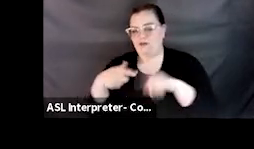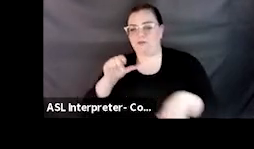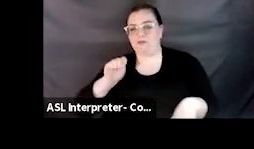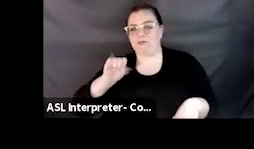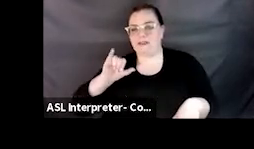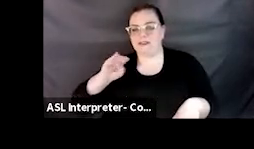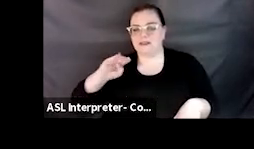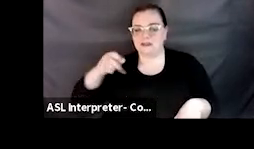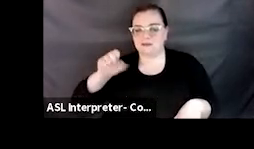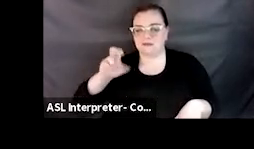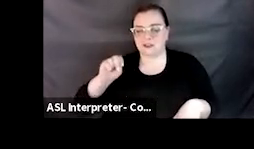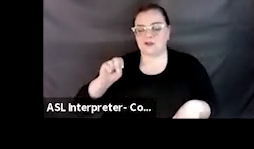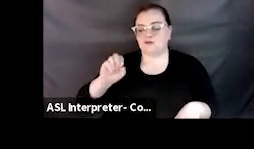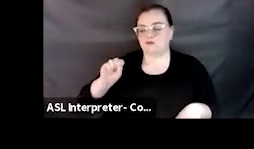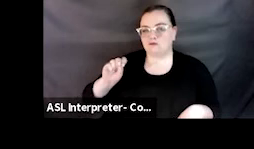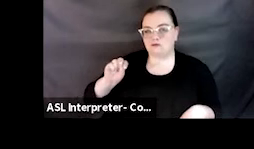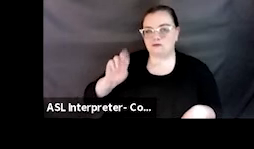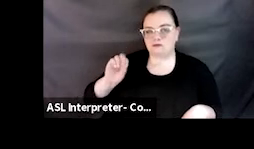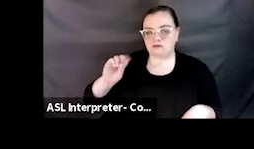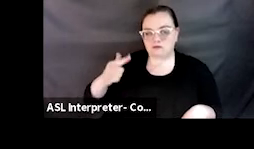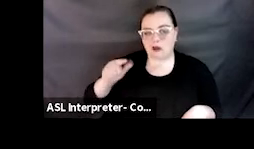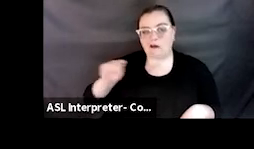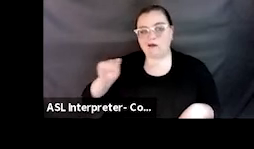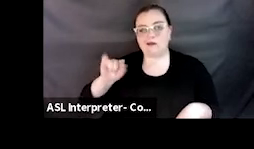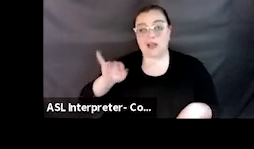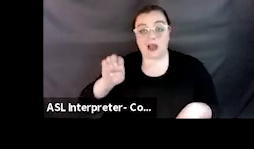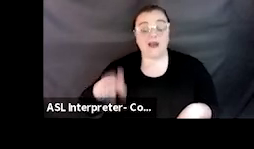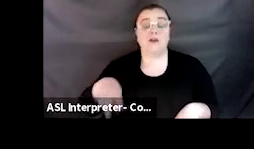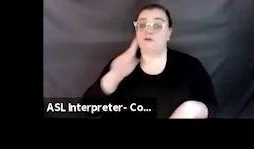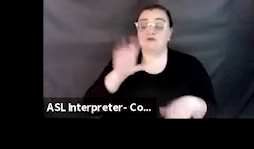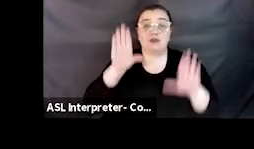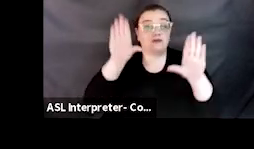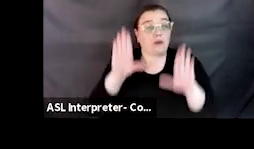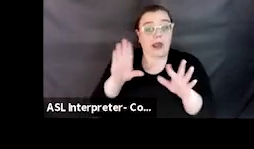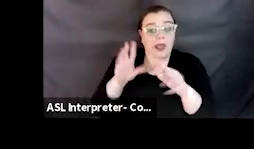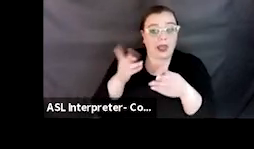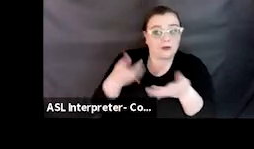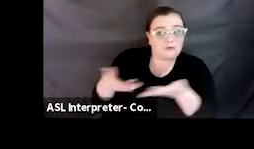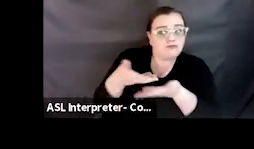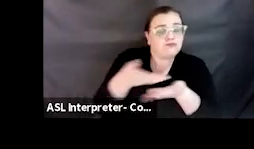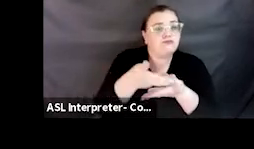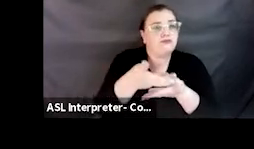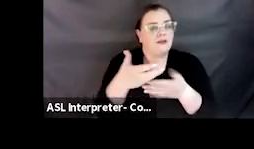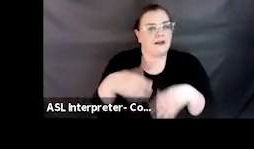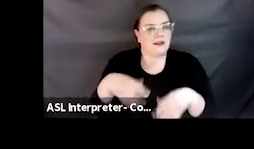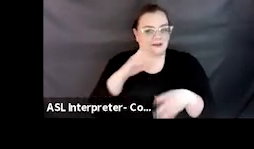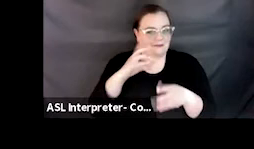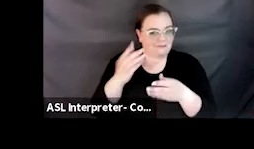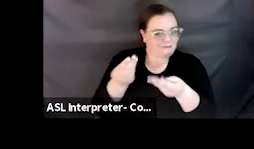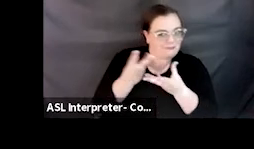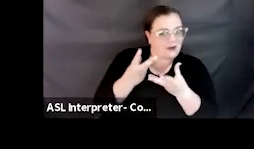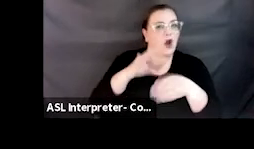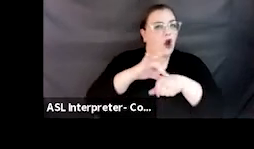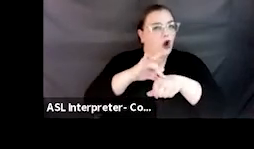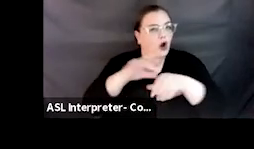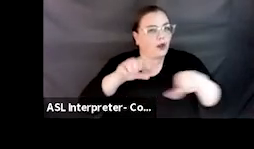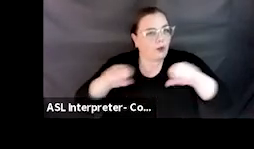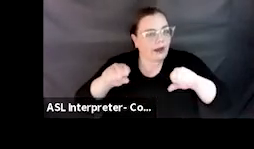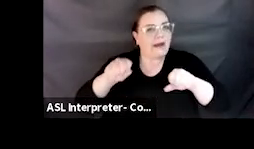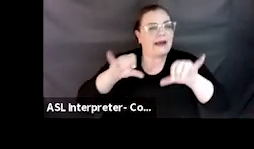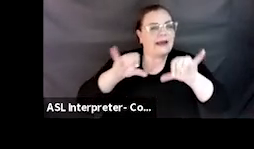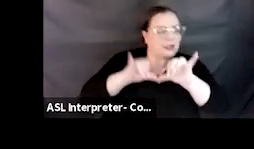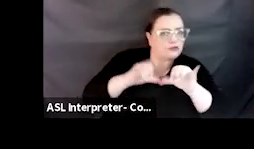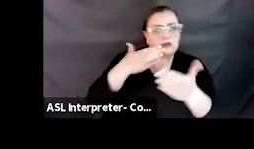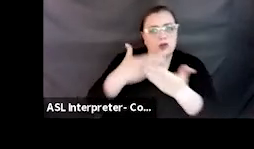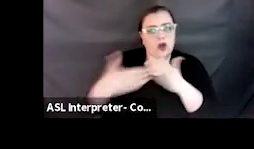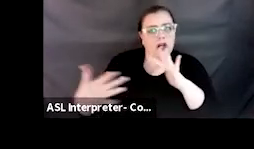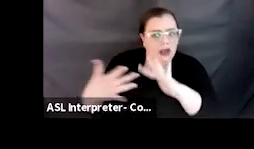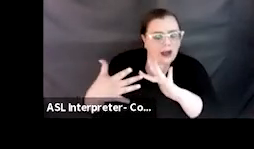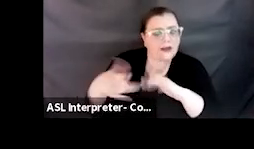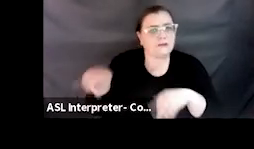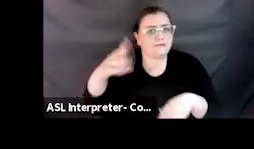Mark Benthien (ECA/SCEC): And Alan Hansen from retired from Simpson strong side and a really great advocate new new share for EC so kyle with a lot of mitigation and earthquake engineering.